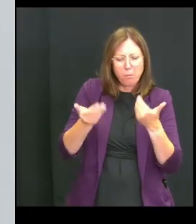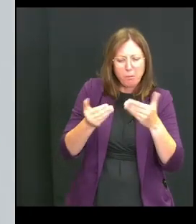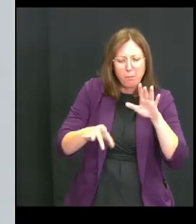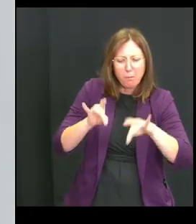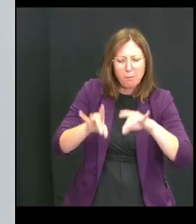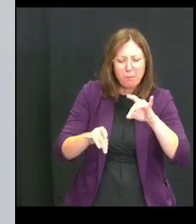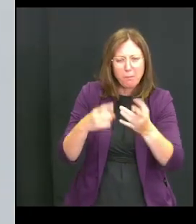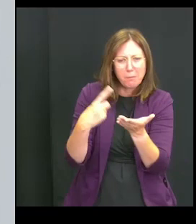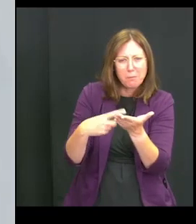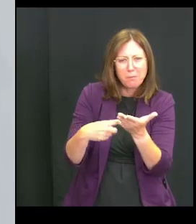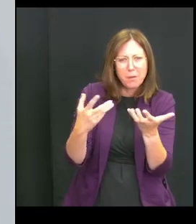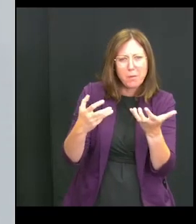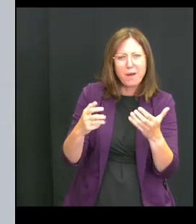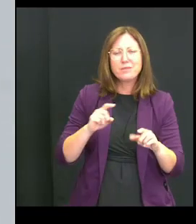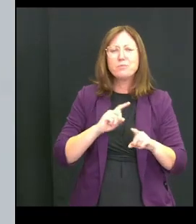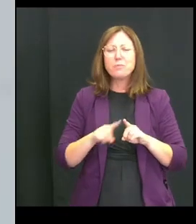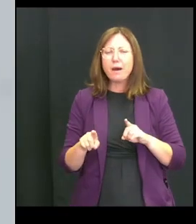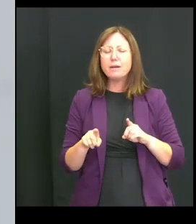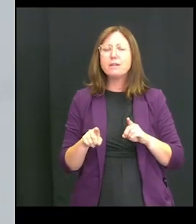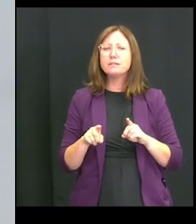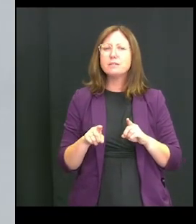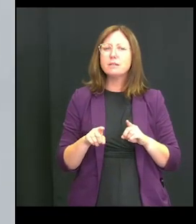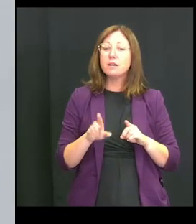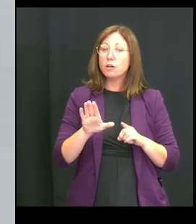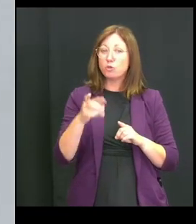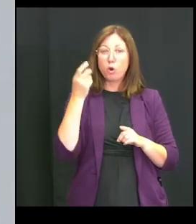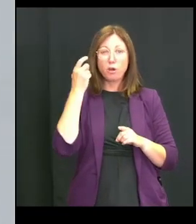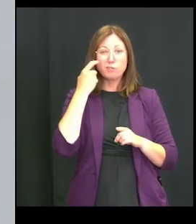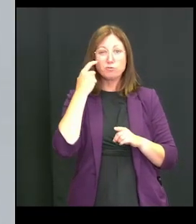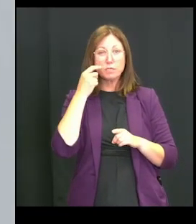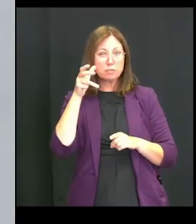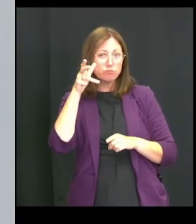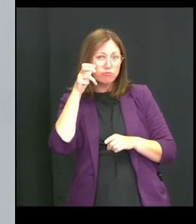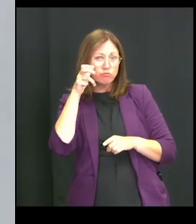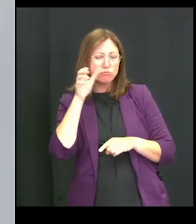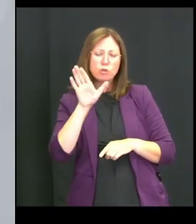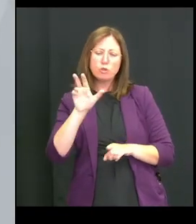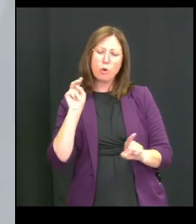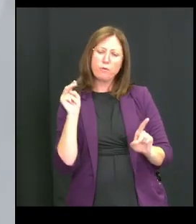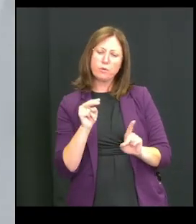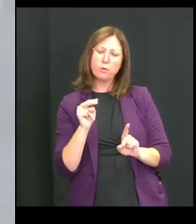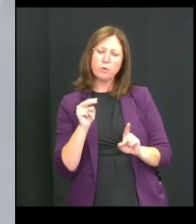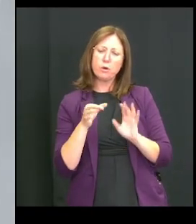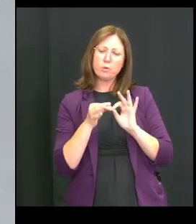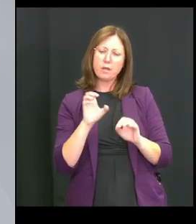But with what you just saw, can you give us your thoughts on Eric's findings,